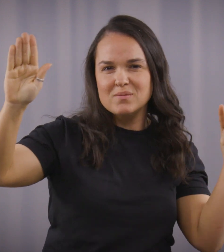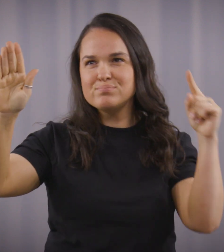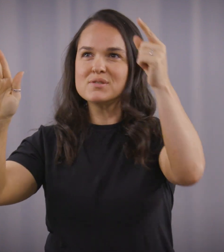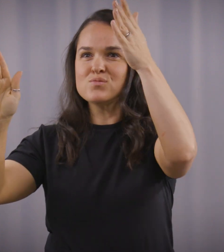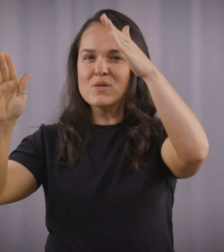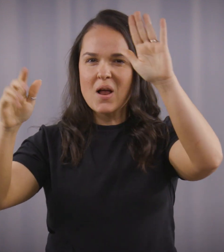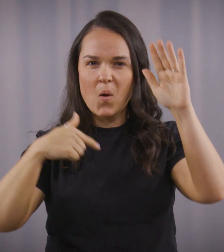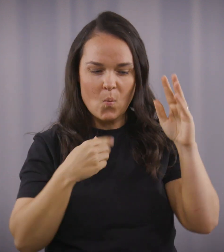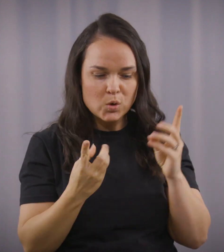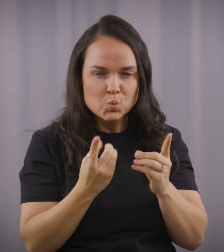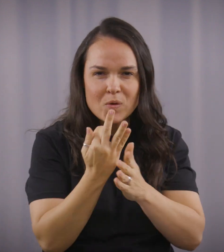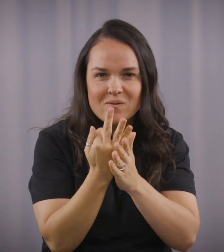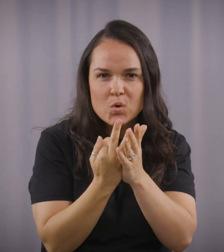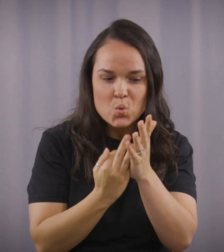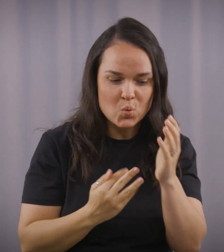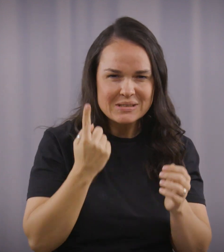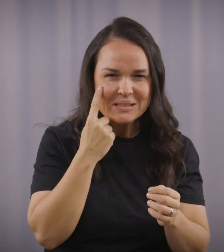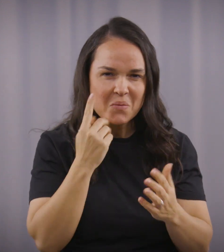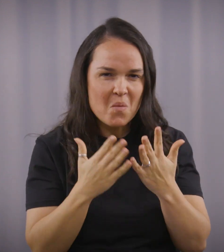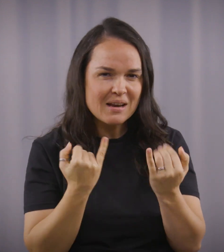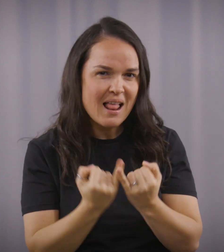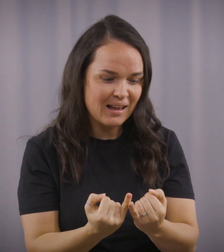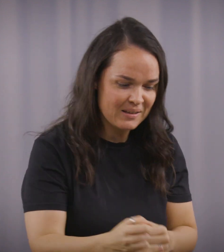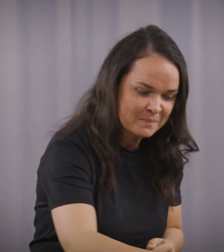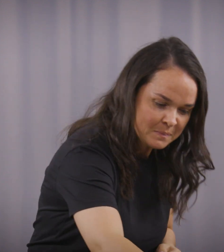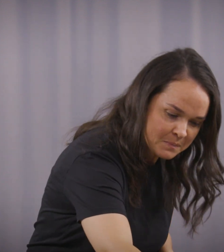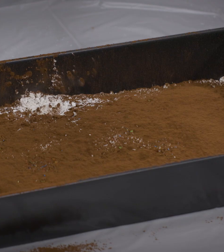from all sides. I'll do a few and we'll see what we get.